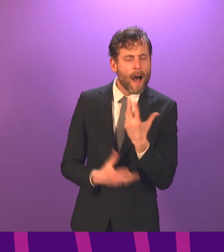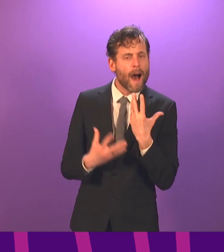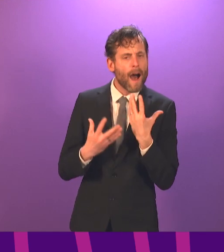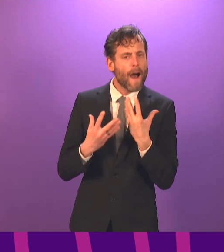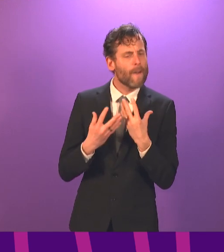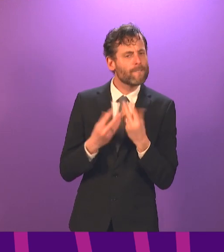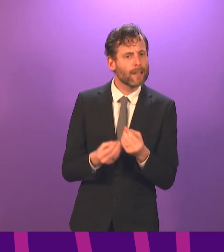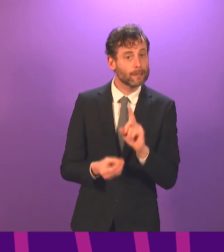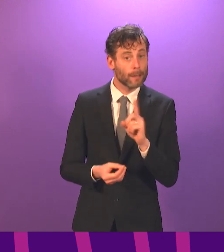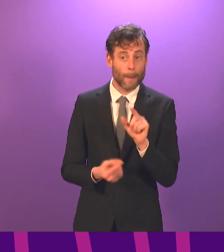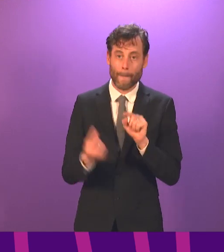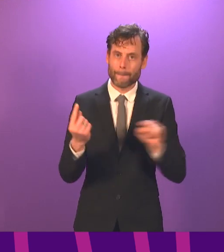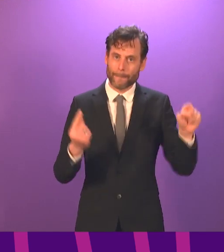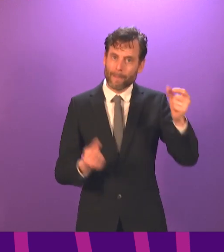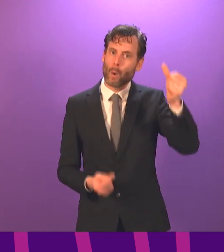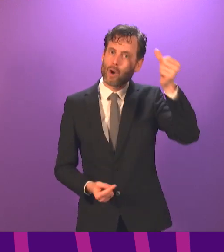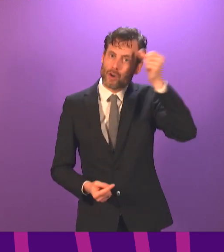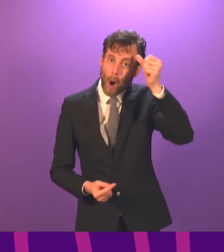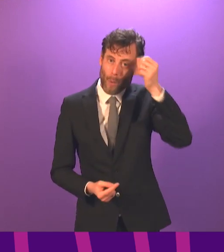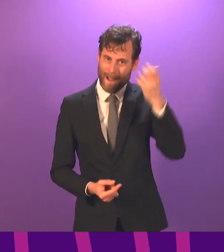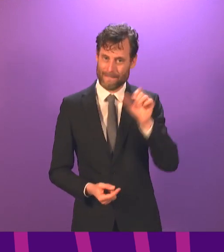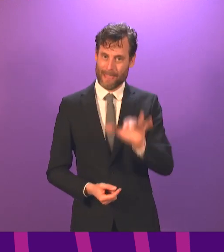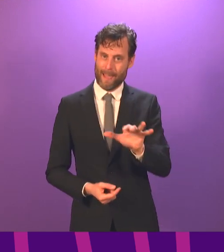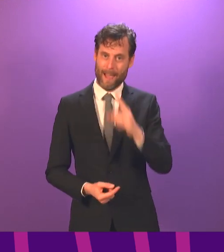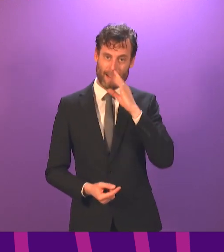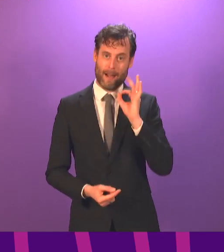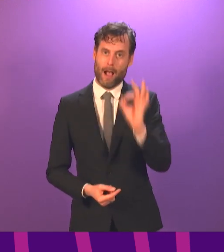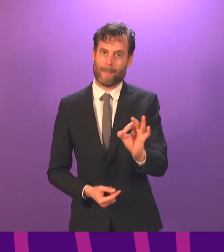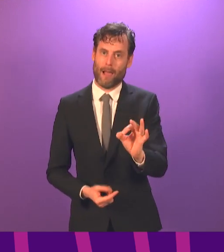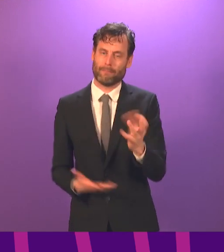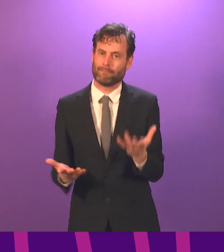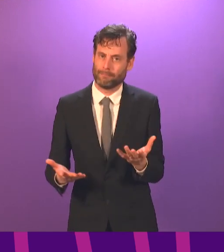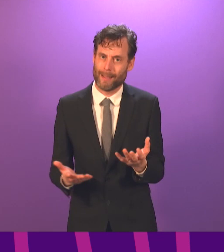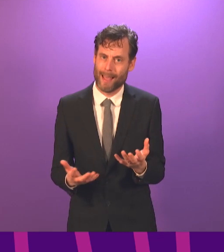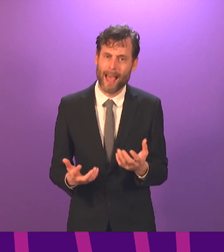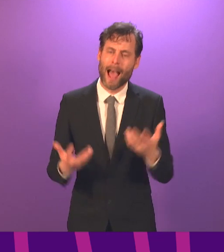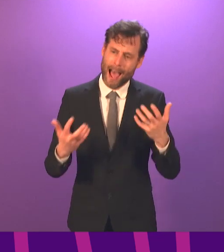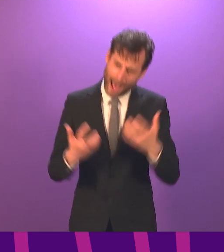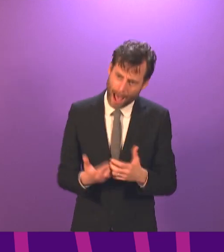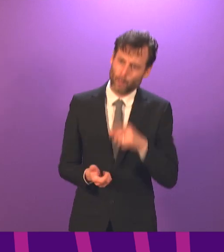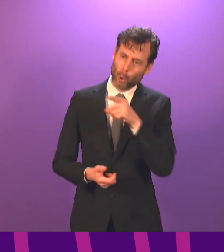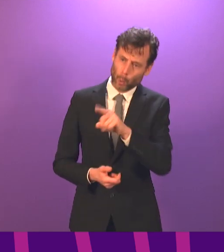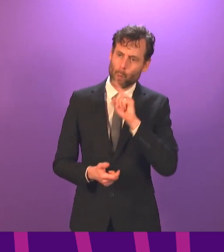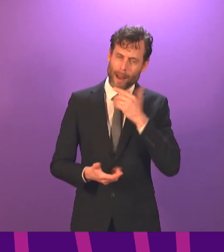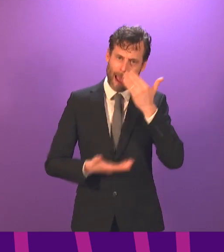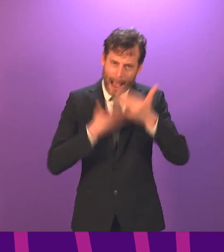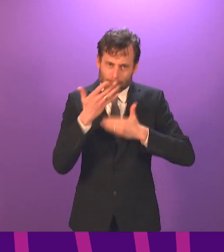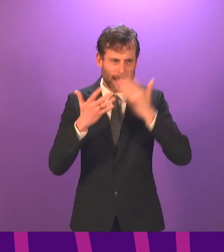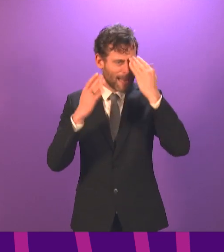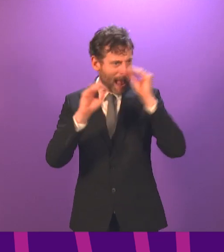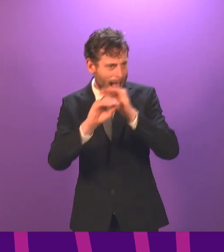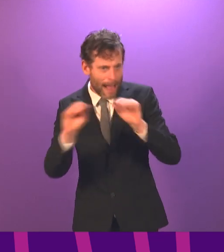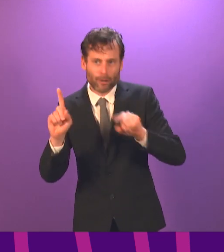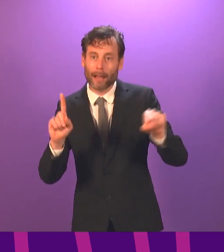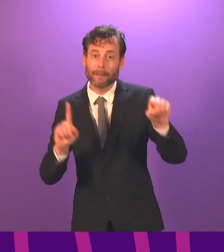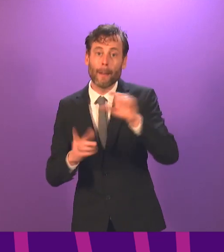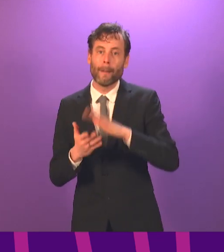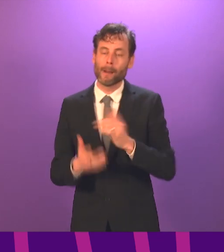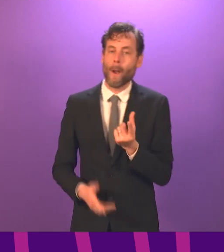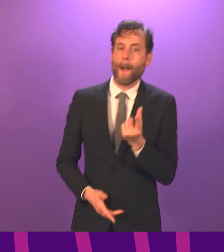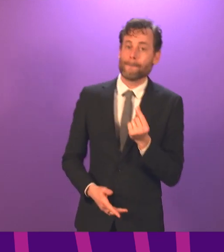that people are aware of the facility and explain the mechanics of how to make such an application?